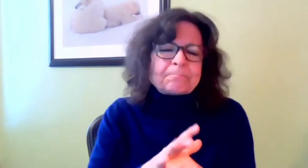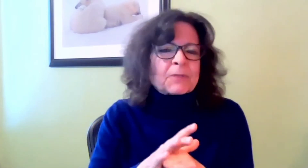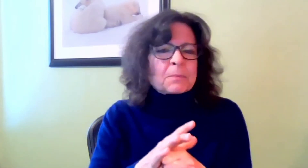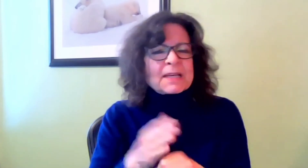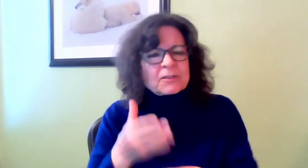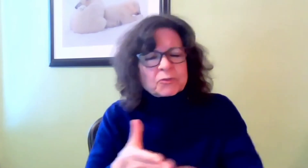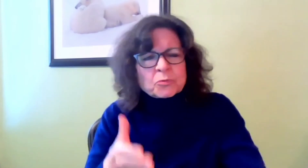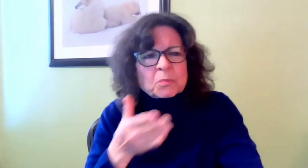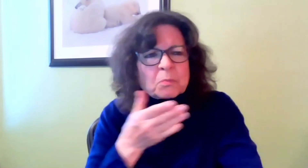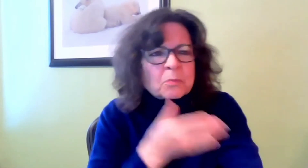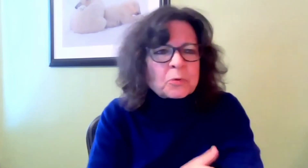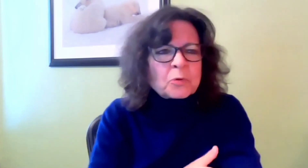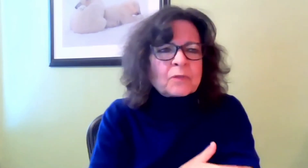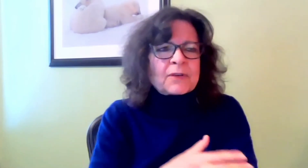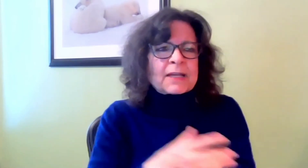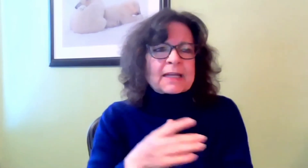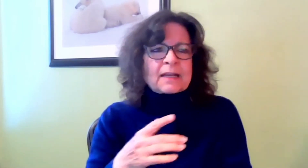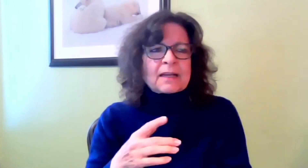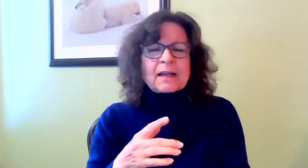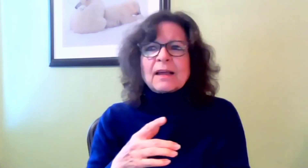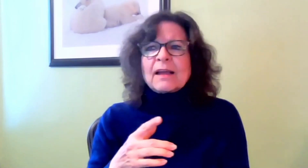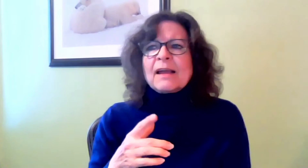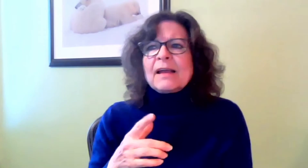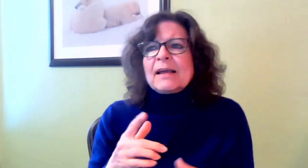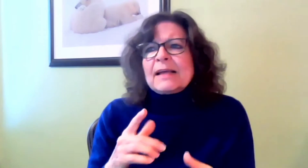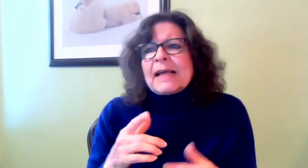We had a commitment to improving accessibility